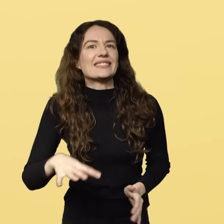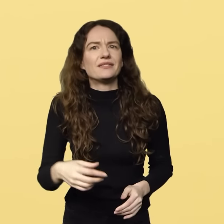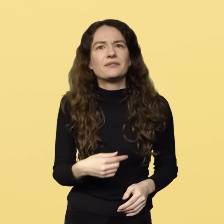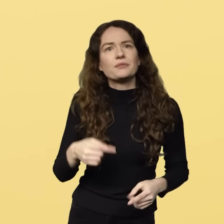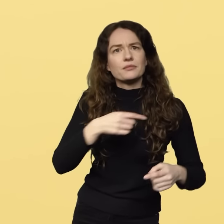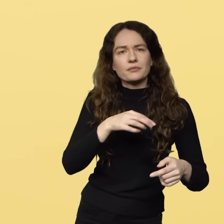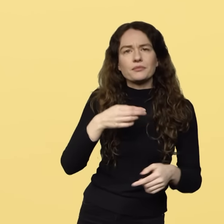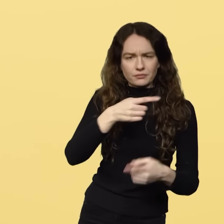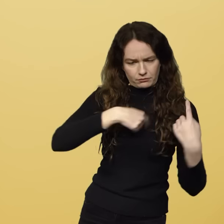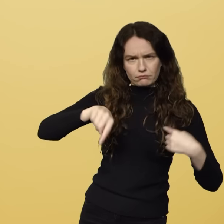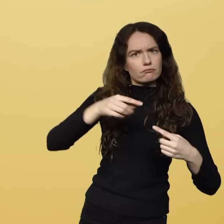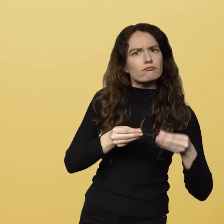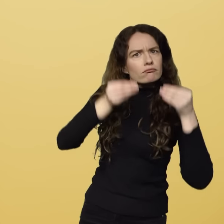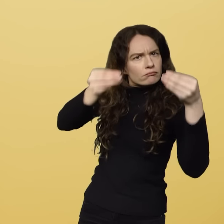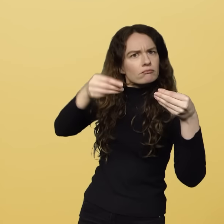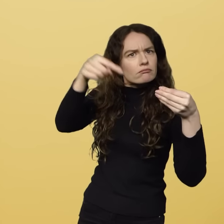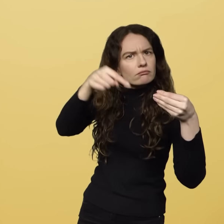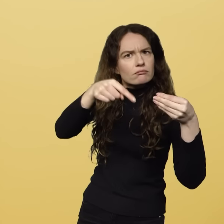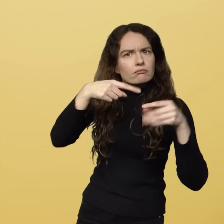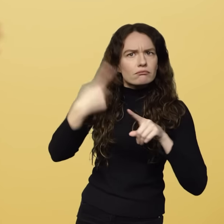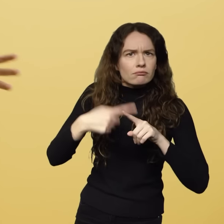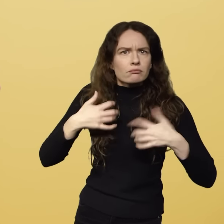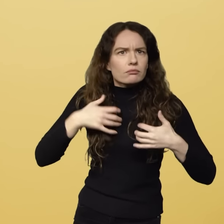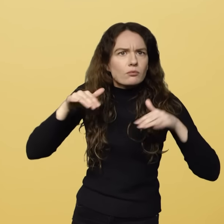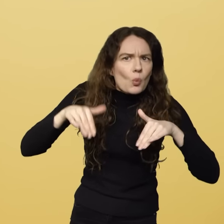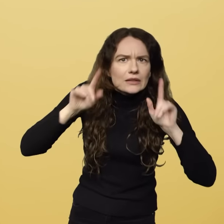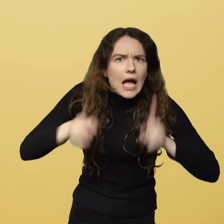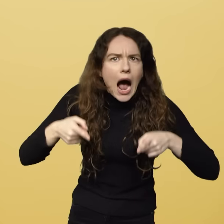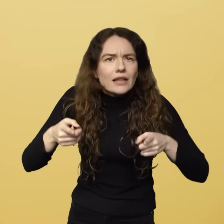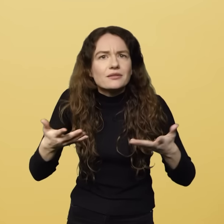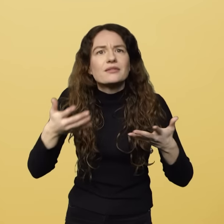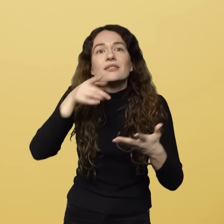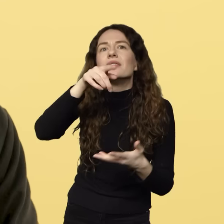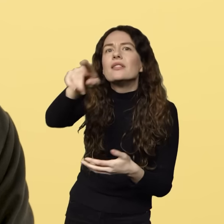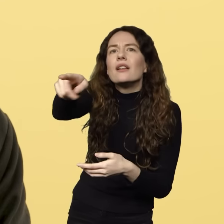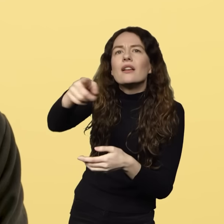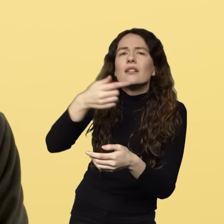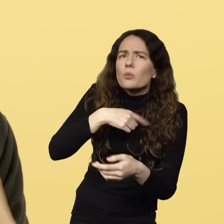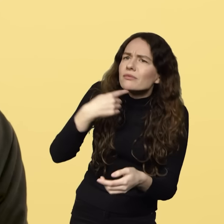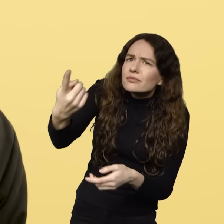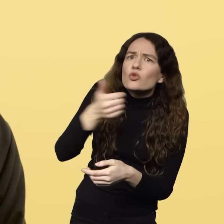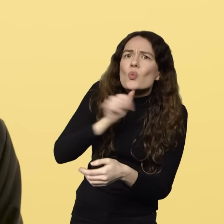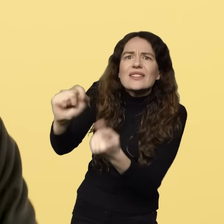let them use your facilities, it could be the difference between someone pooing themselves or like me, my stoma bag exploding.